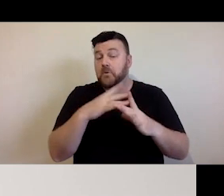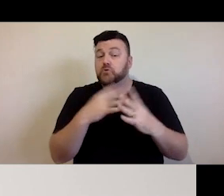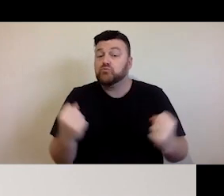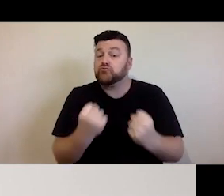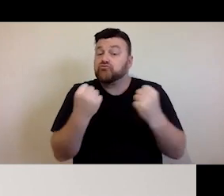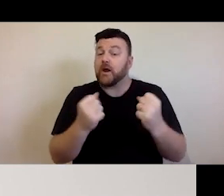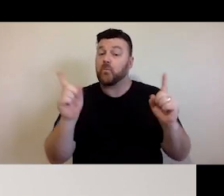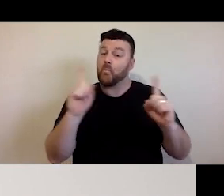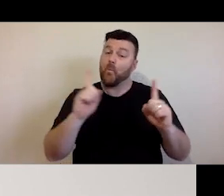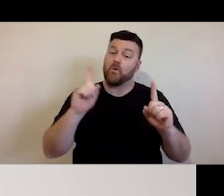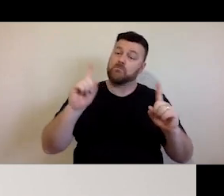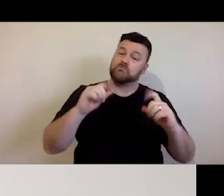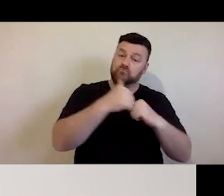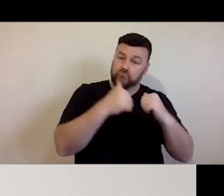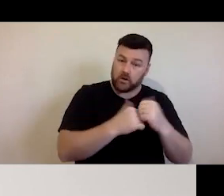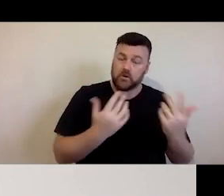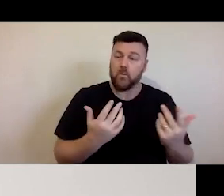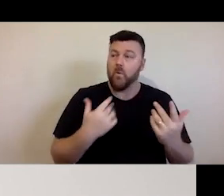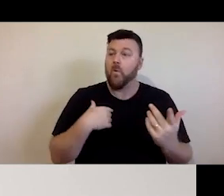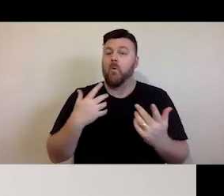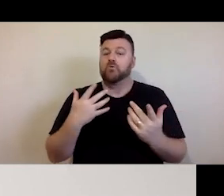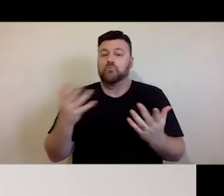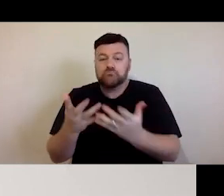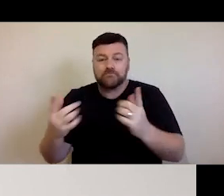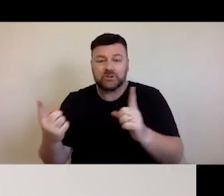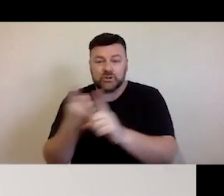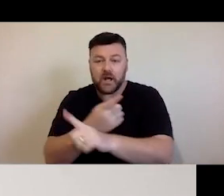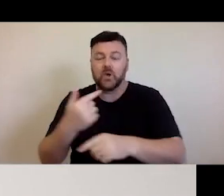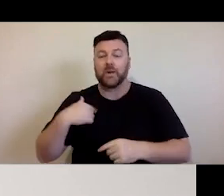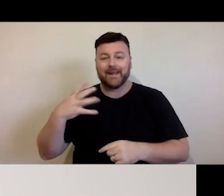or to make change, we will need to start building momentum from our own